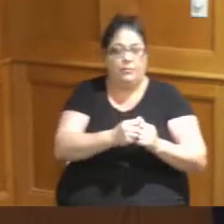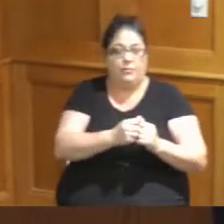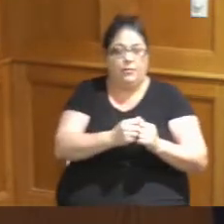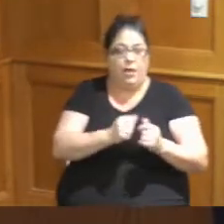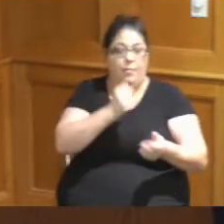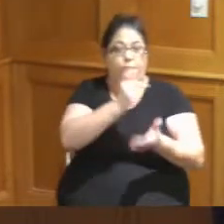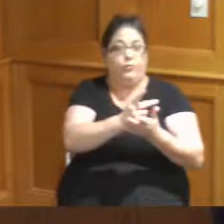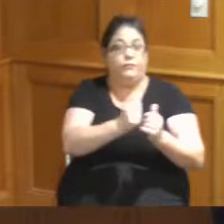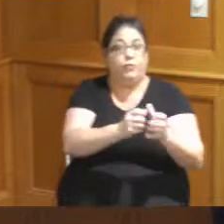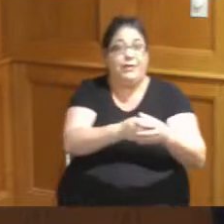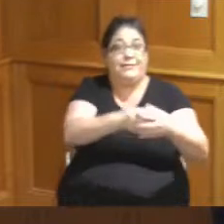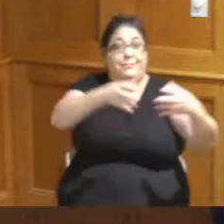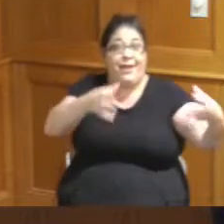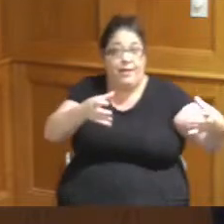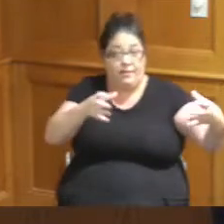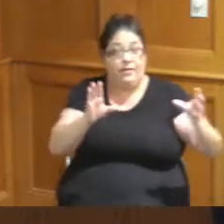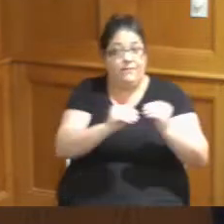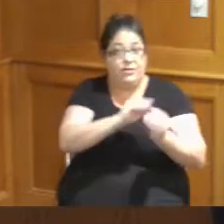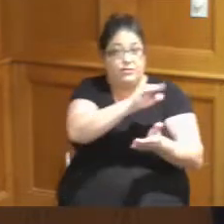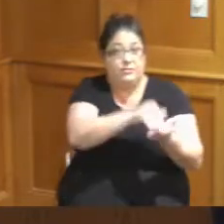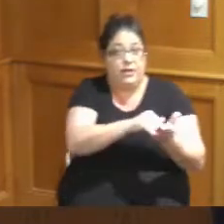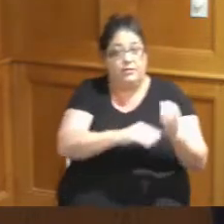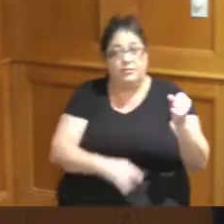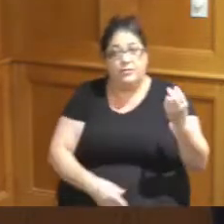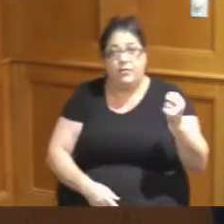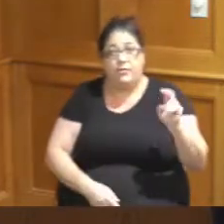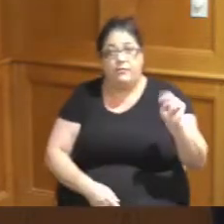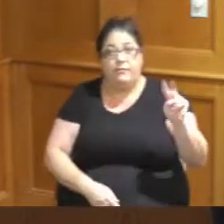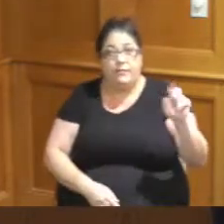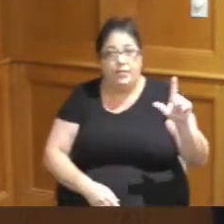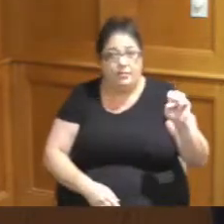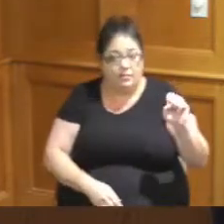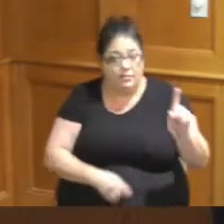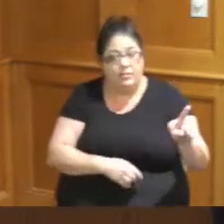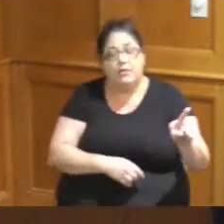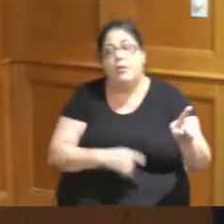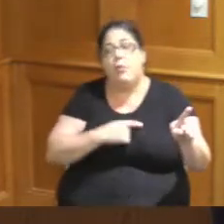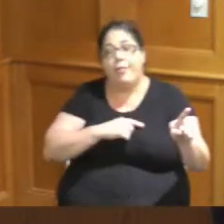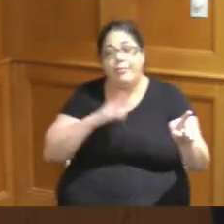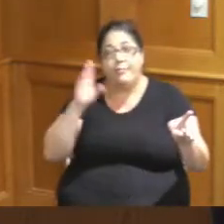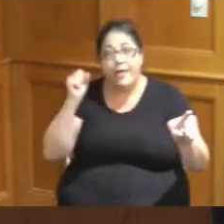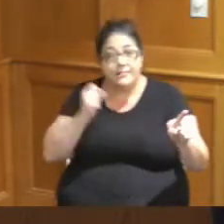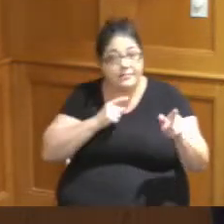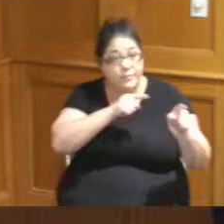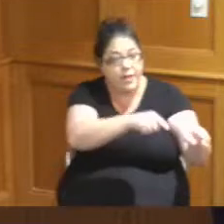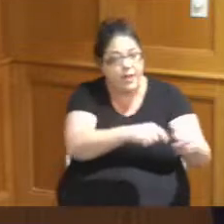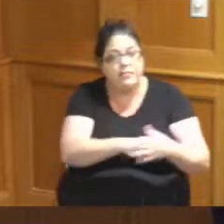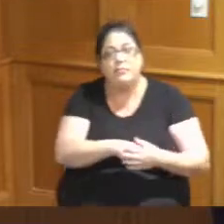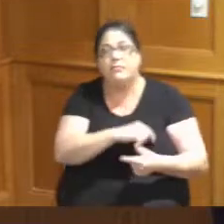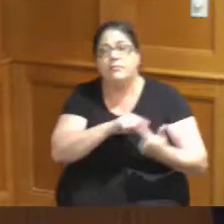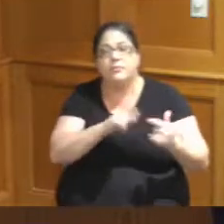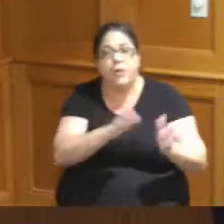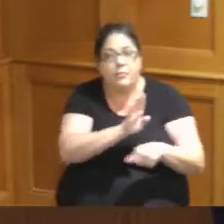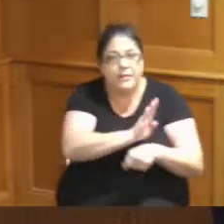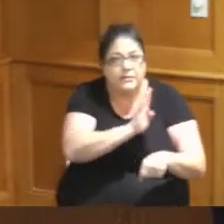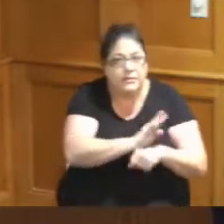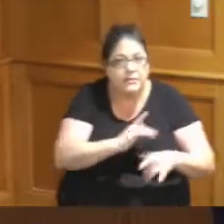we have we've done we've had the bus out there we've done our small business out there but Jim